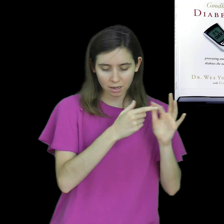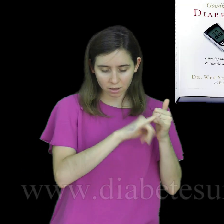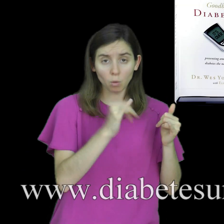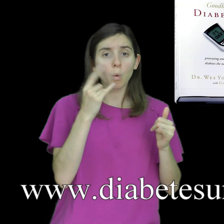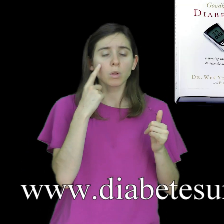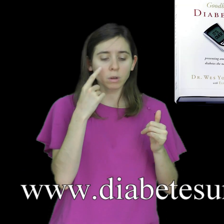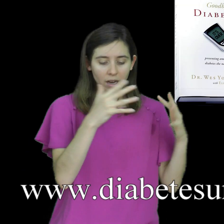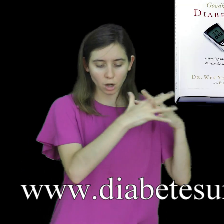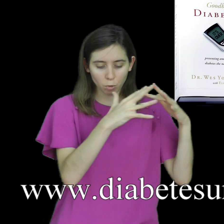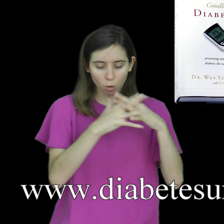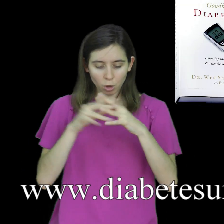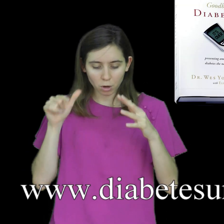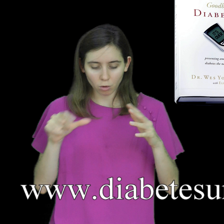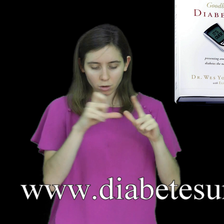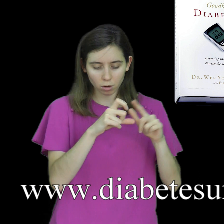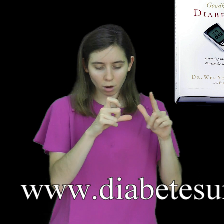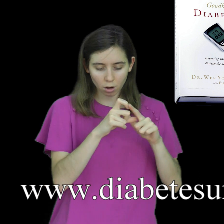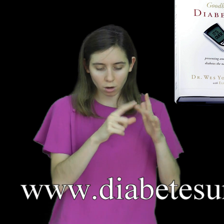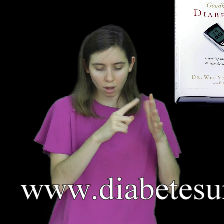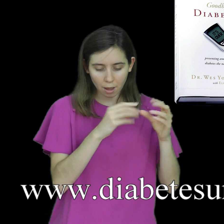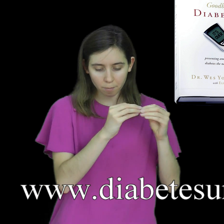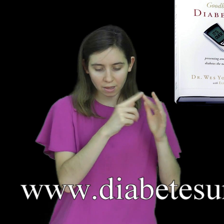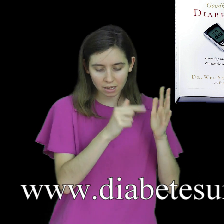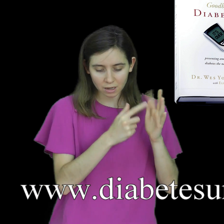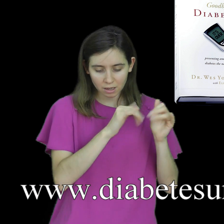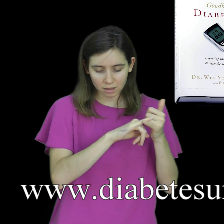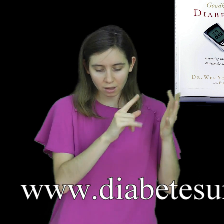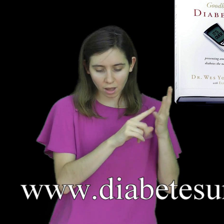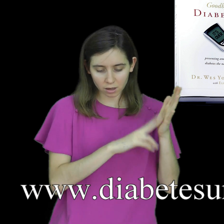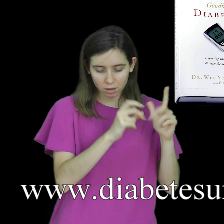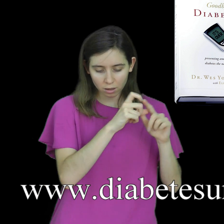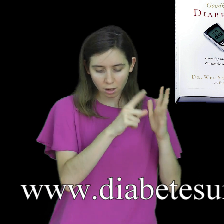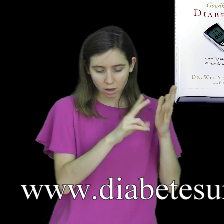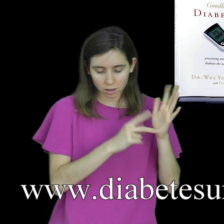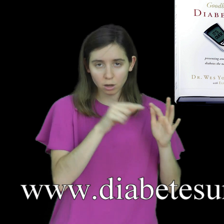visiting www.diabetesundone.com. Check